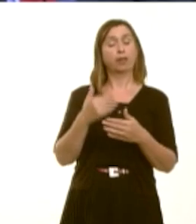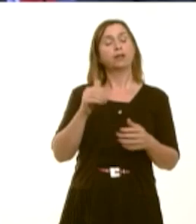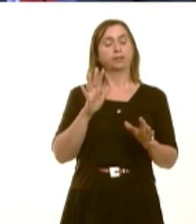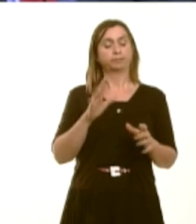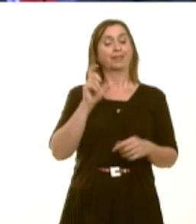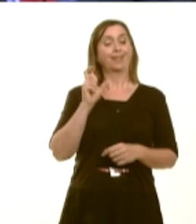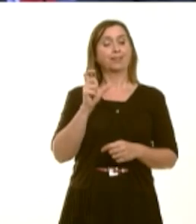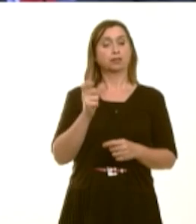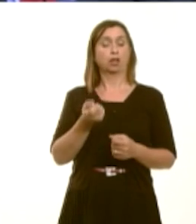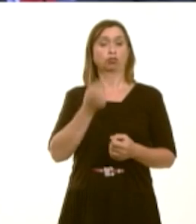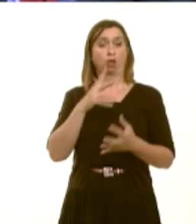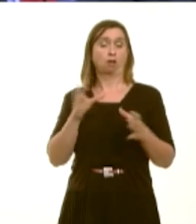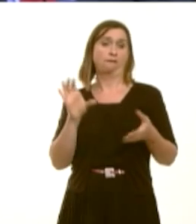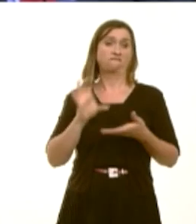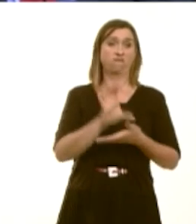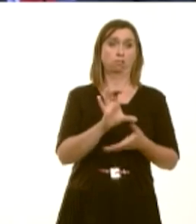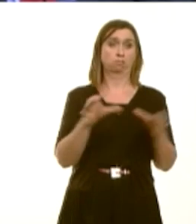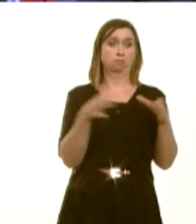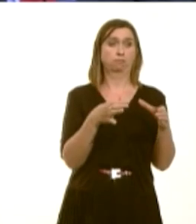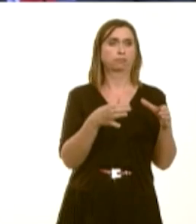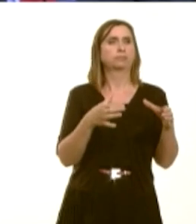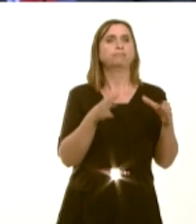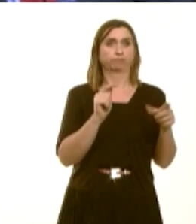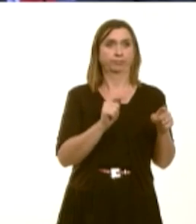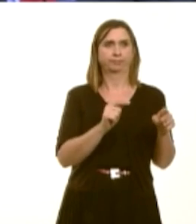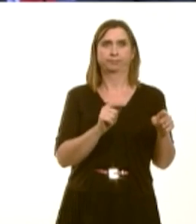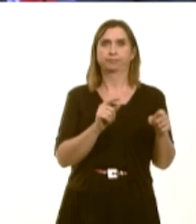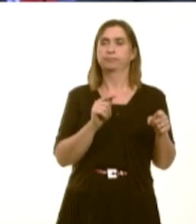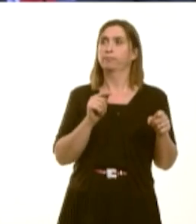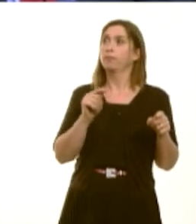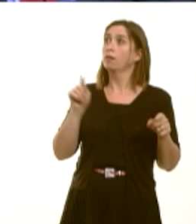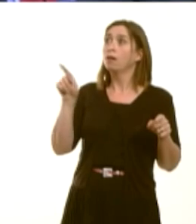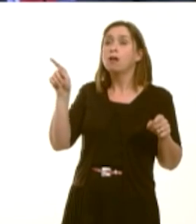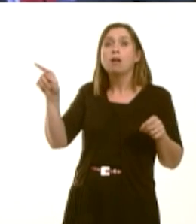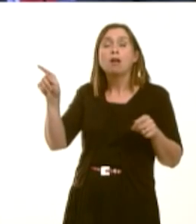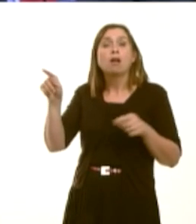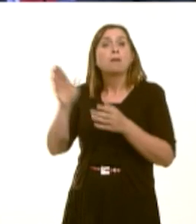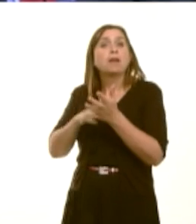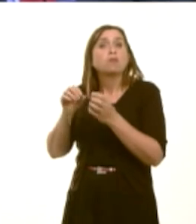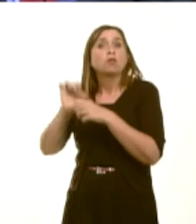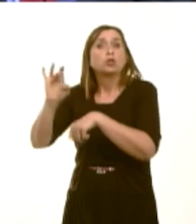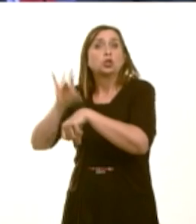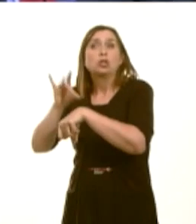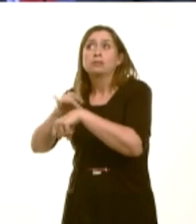fund, I donít know, clearly, what the consultant said to Mary Burrows, but, if the consultant